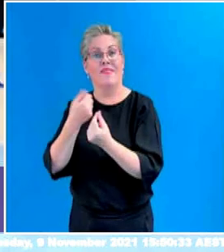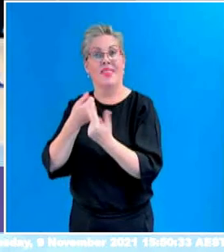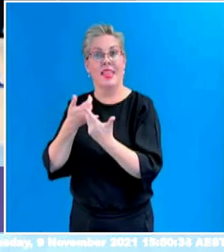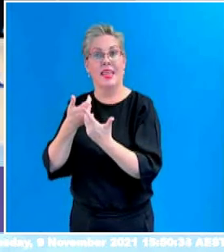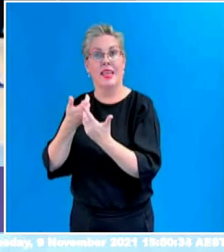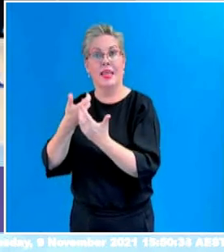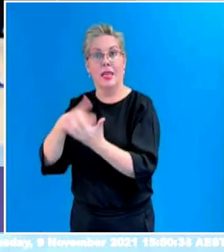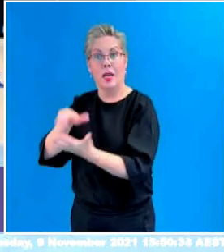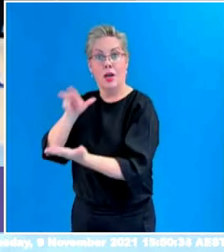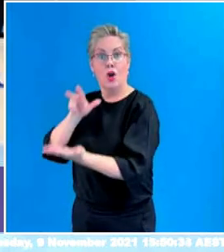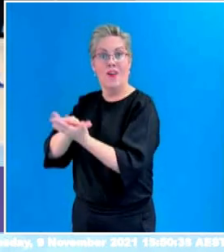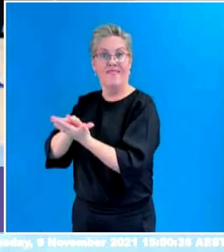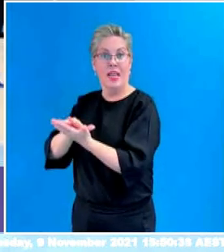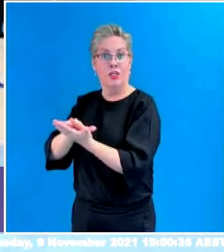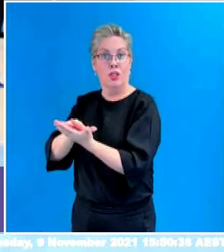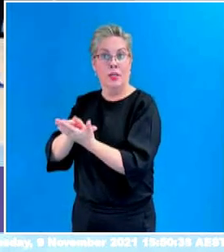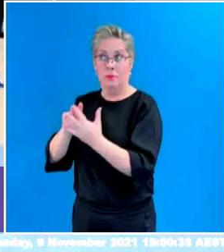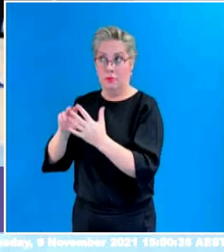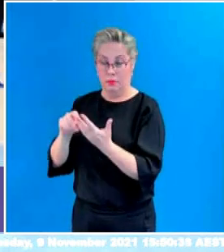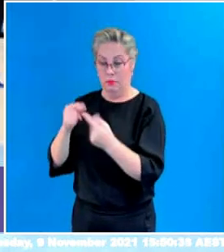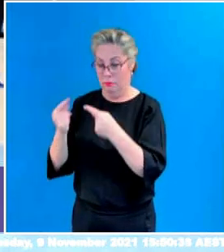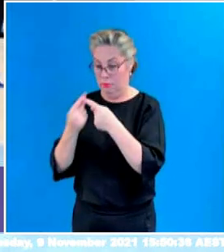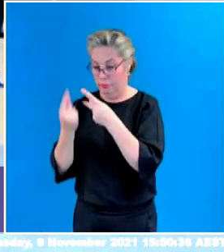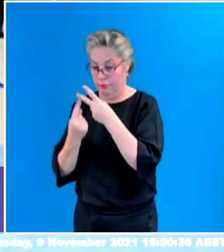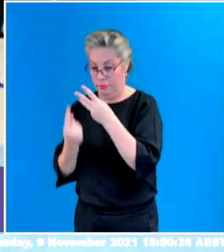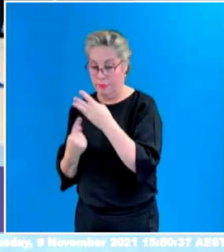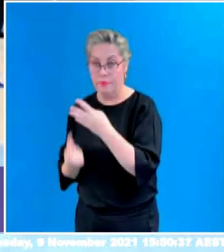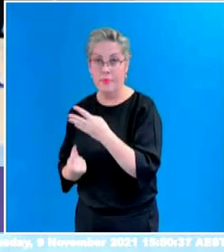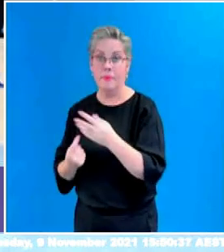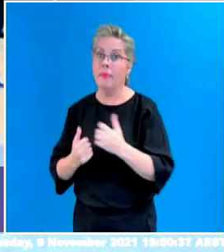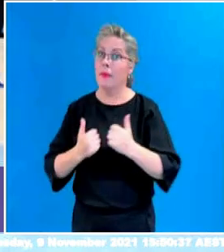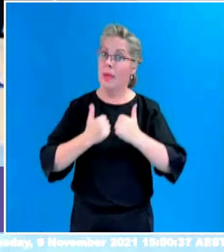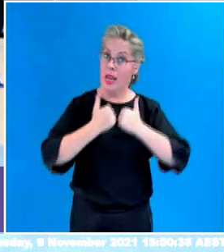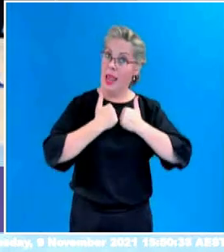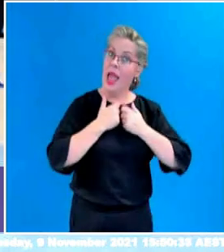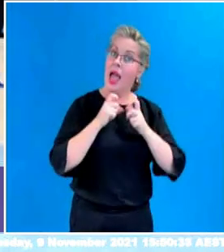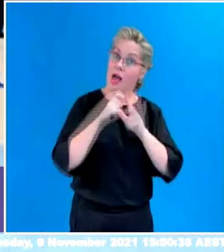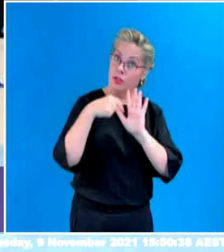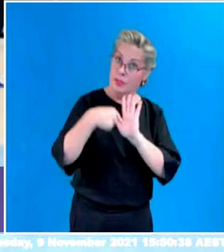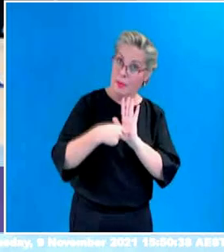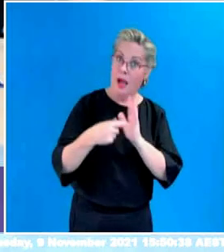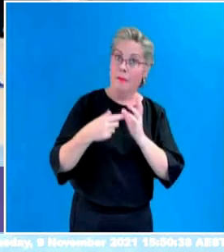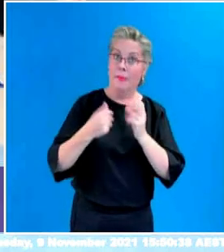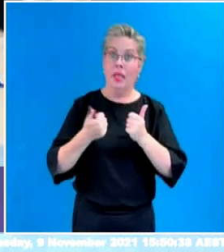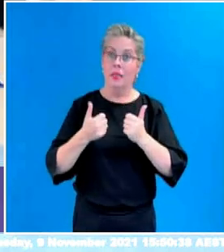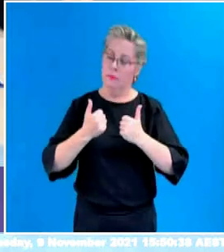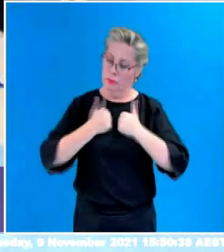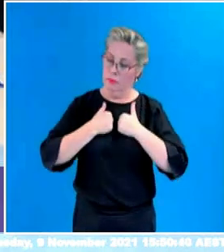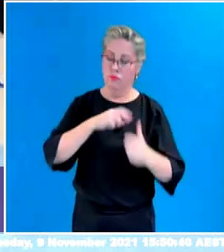But the department has certainly played a role in helping to coordinate and